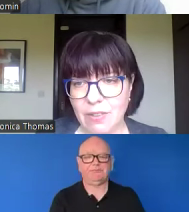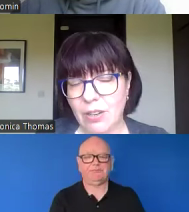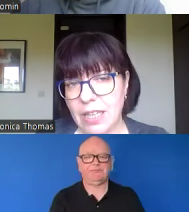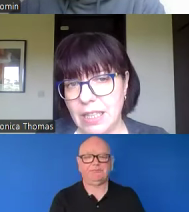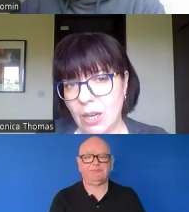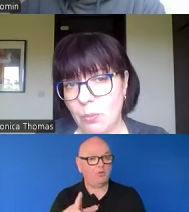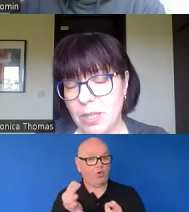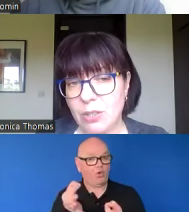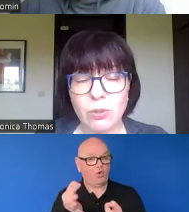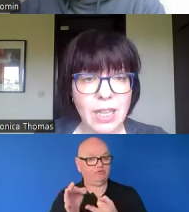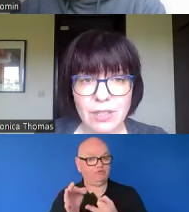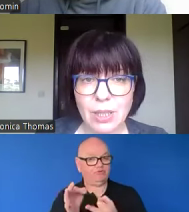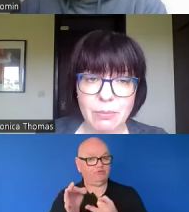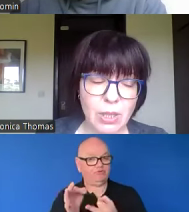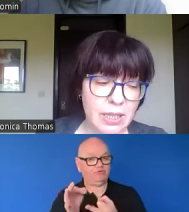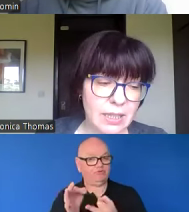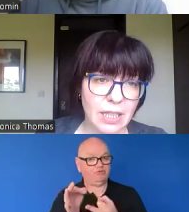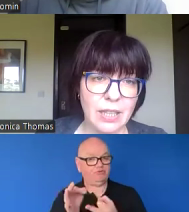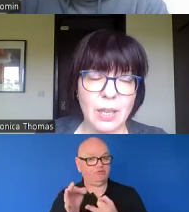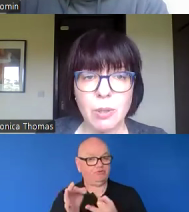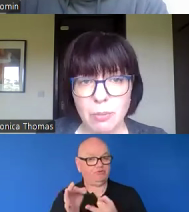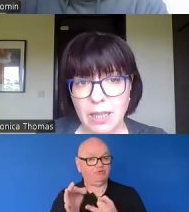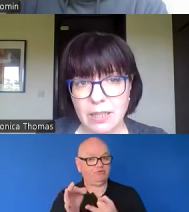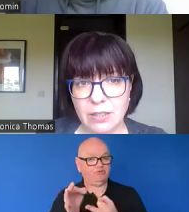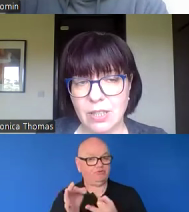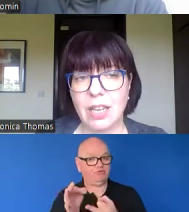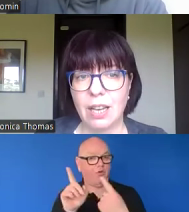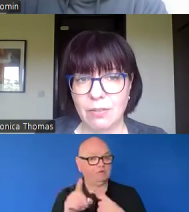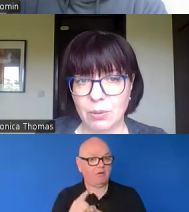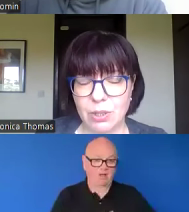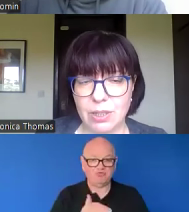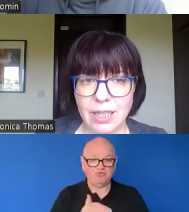If there are any that we don't have the time to answer, they will be answered afterwards.